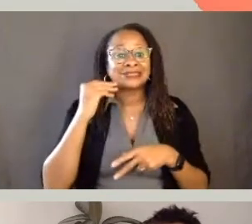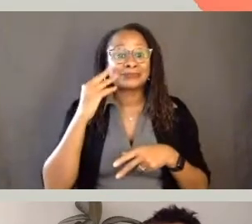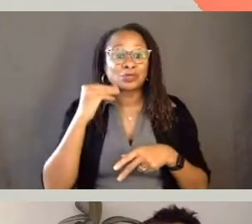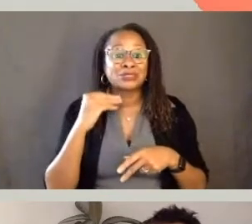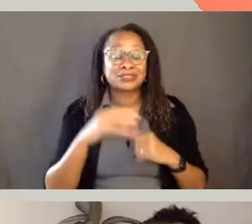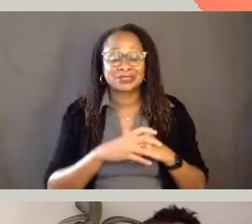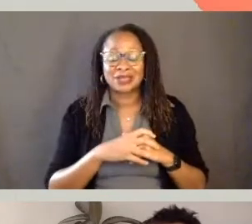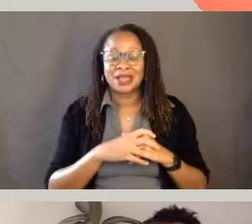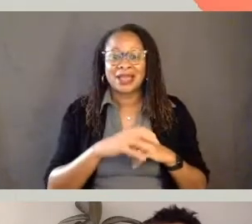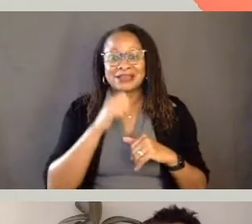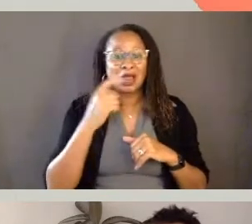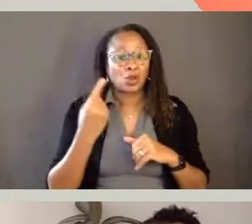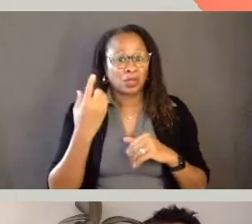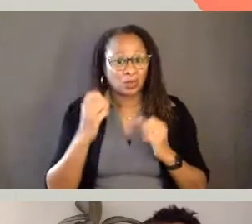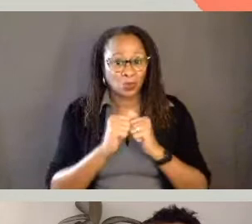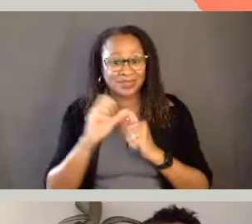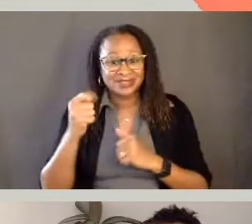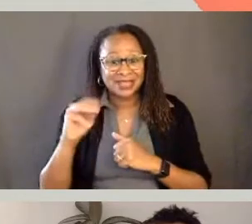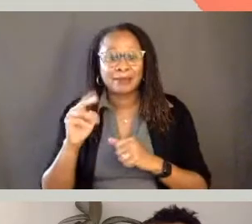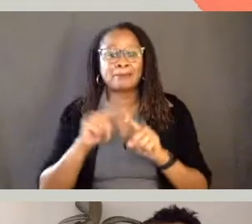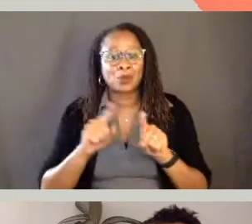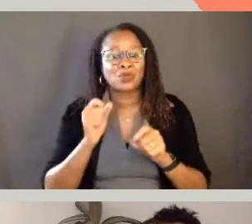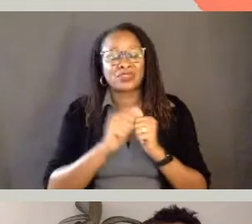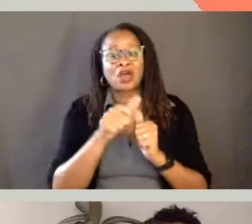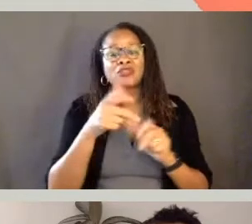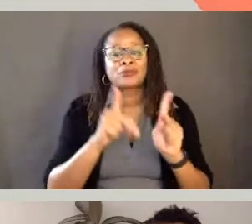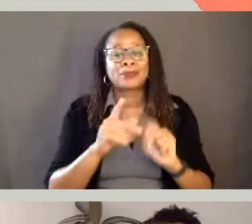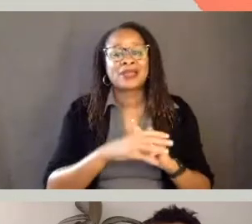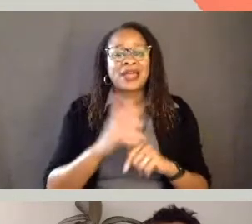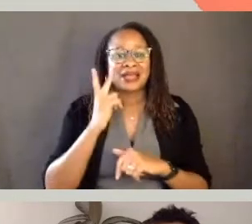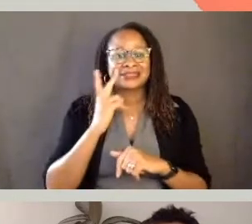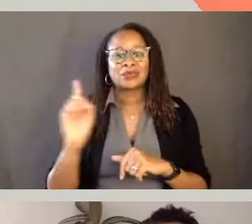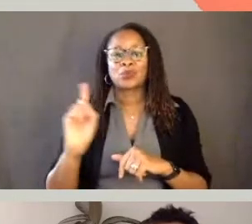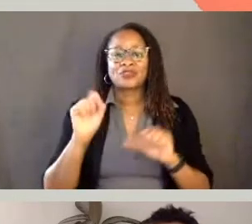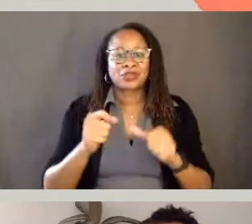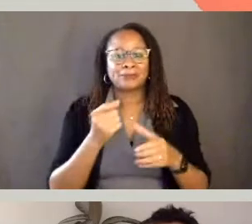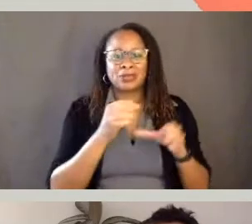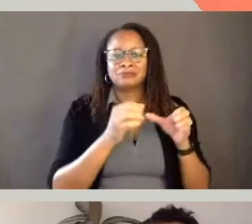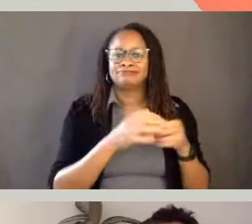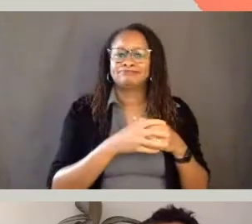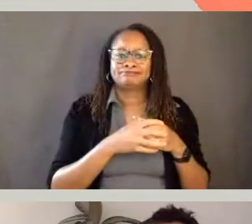and not just with Sam but with other folks, I've seen kind of where there can be some holes or some gaps.